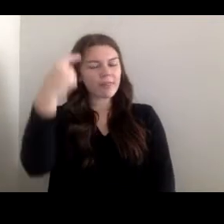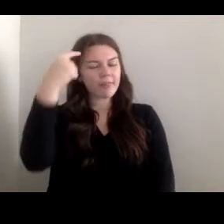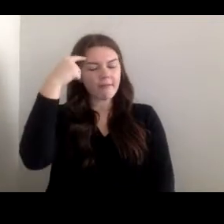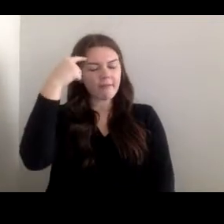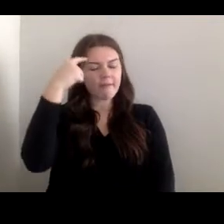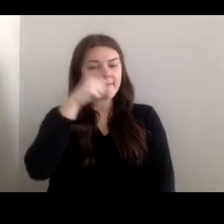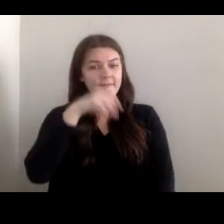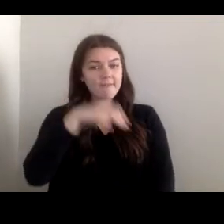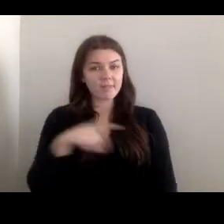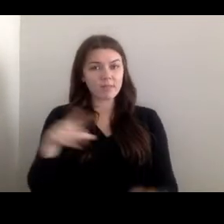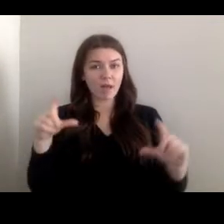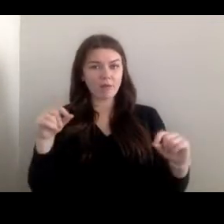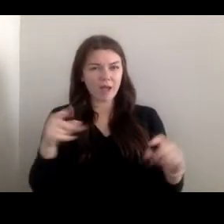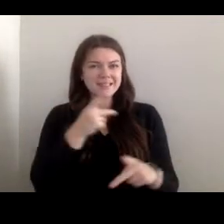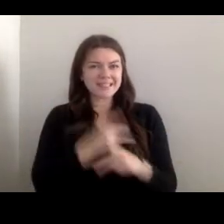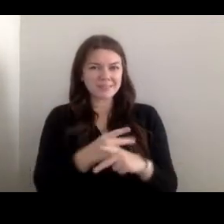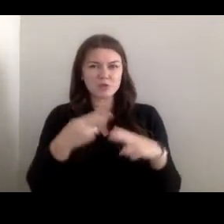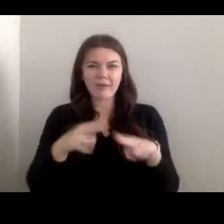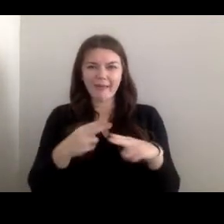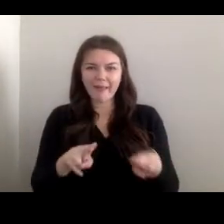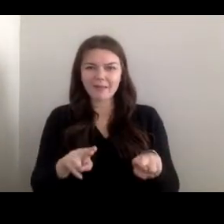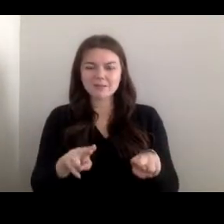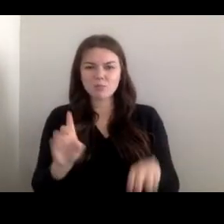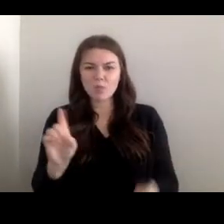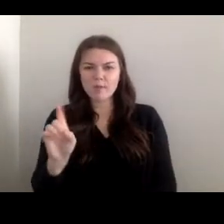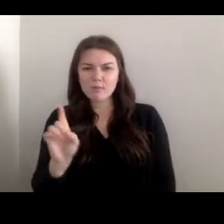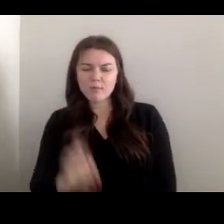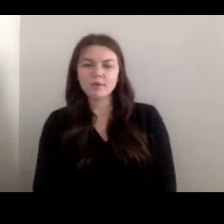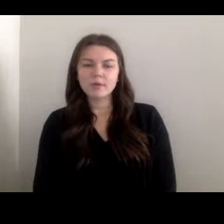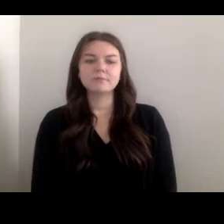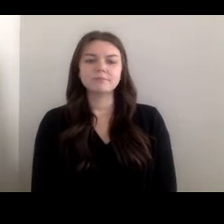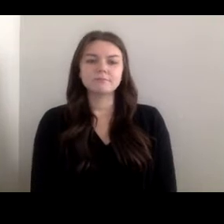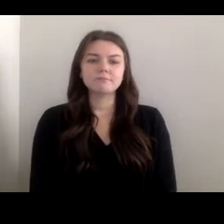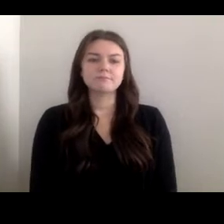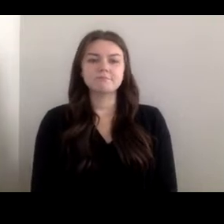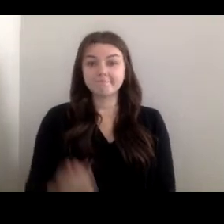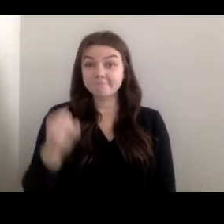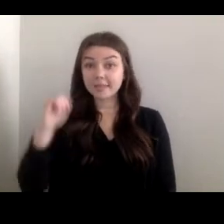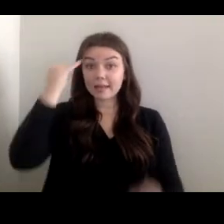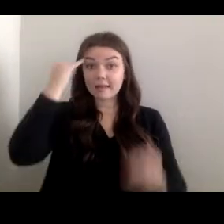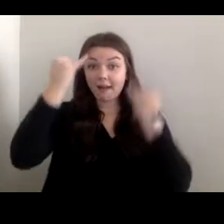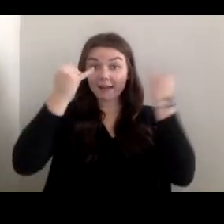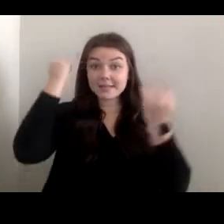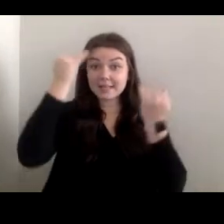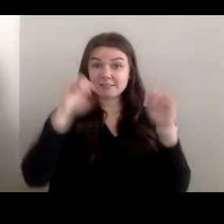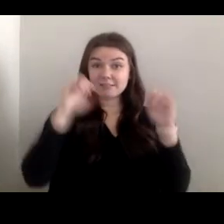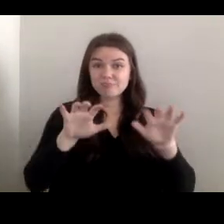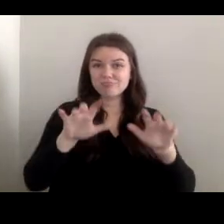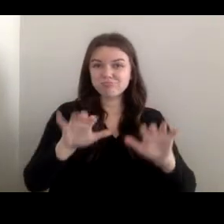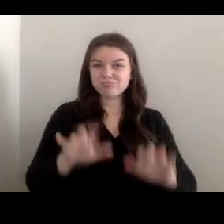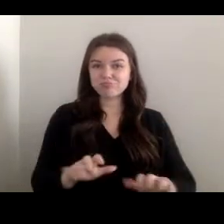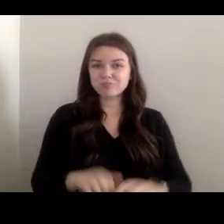stores has her eggs? If you guys have any ideas, please type them into the chat box.